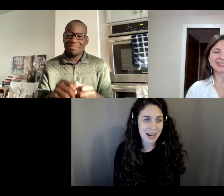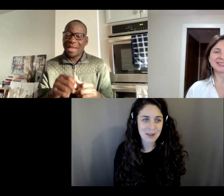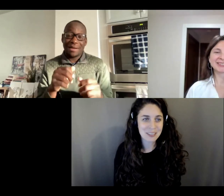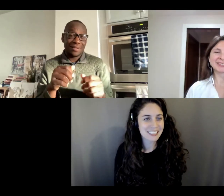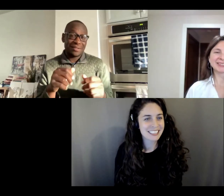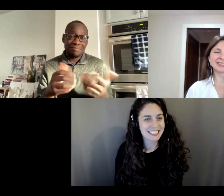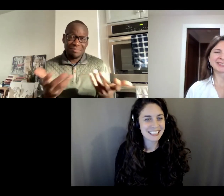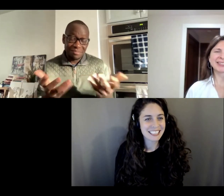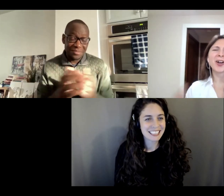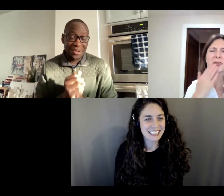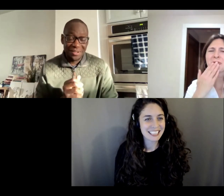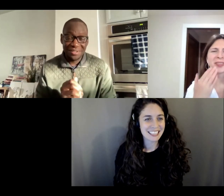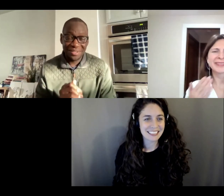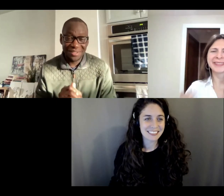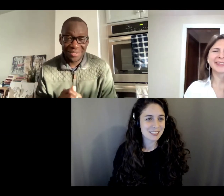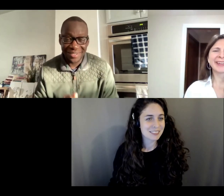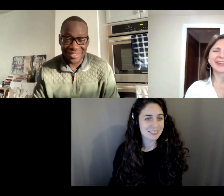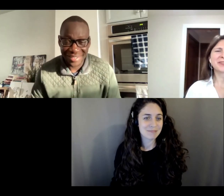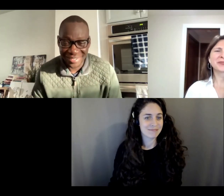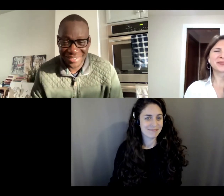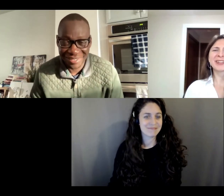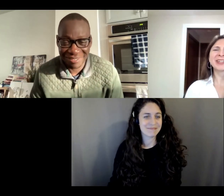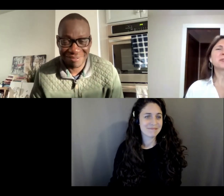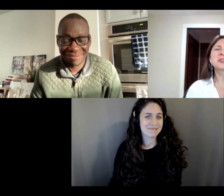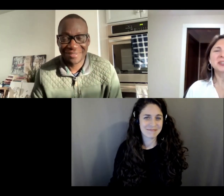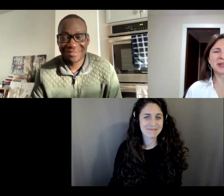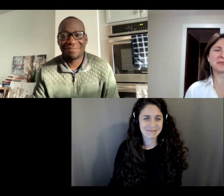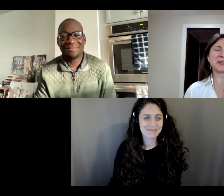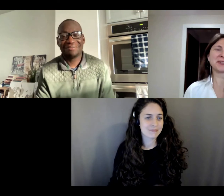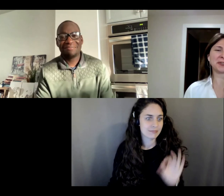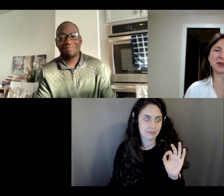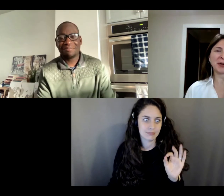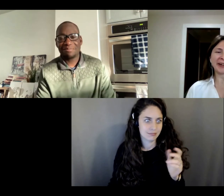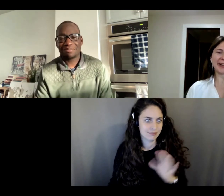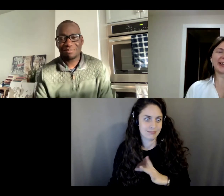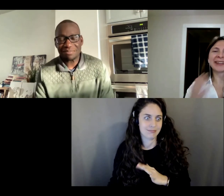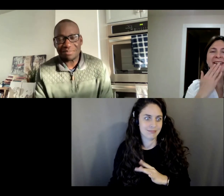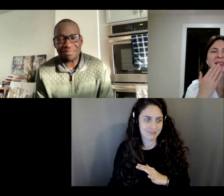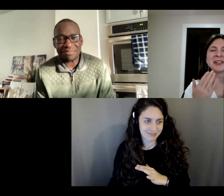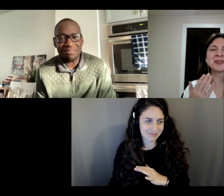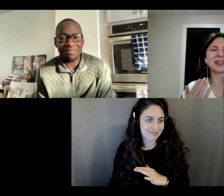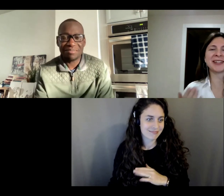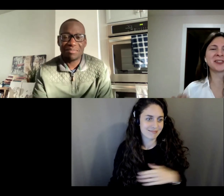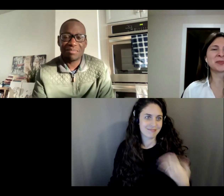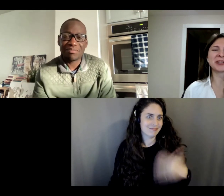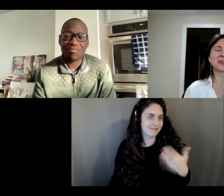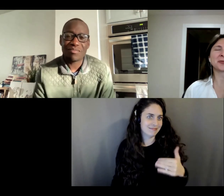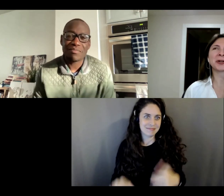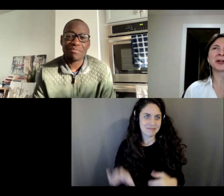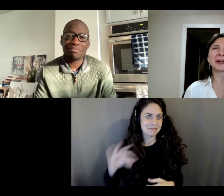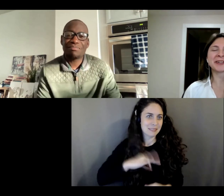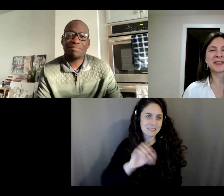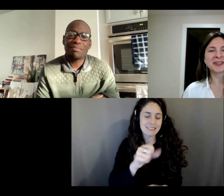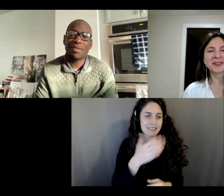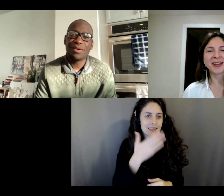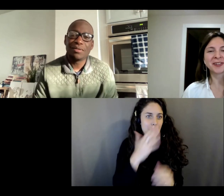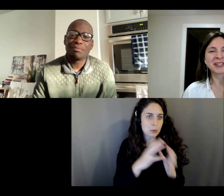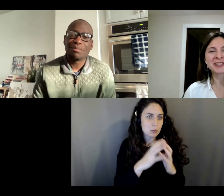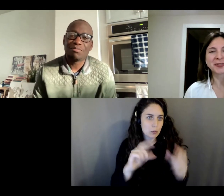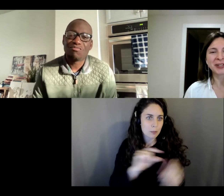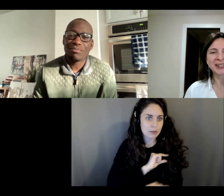Hugely beneficial, Gregoire and thank you again so much for agreeing to join us,